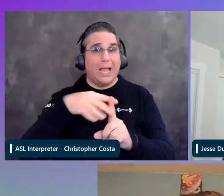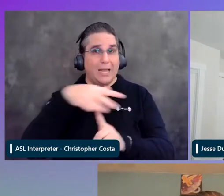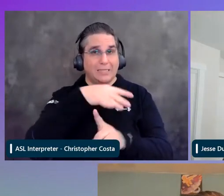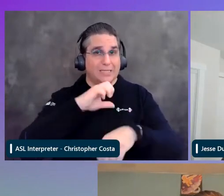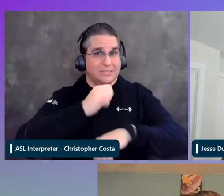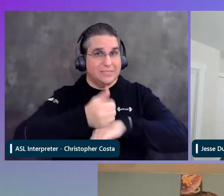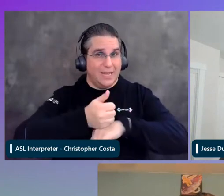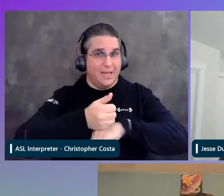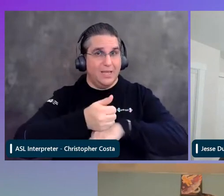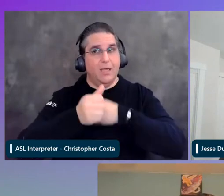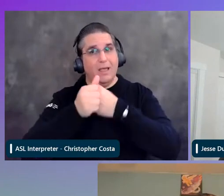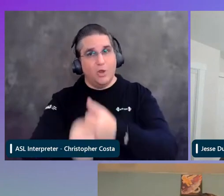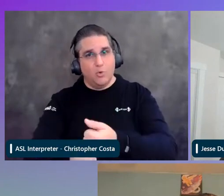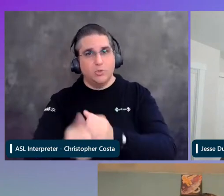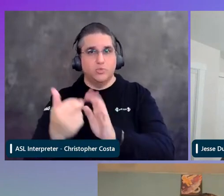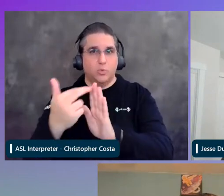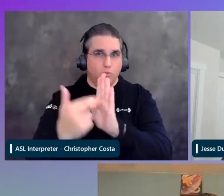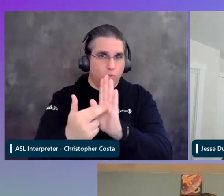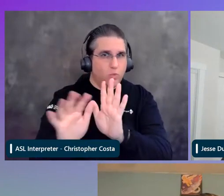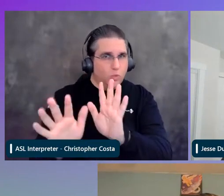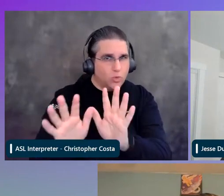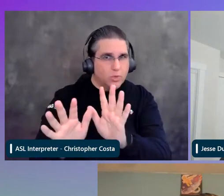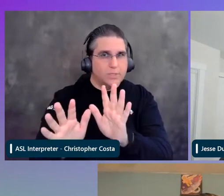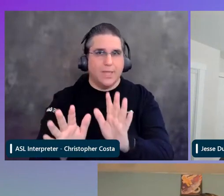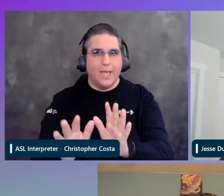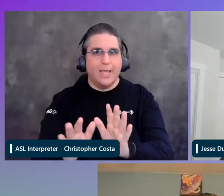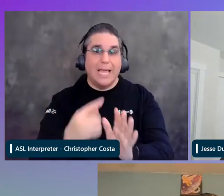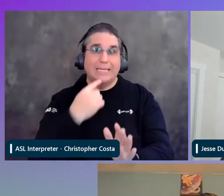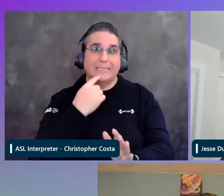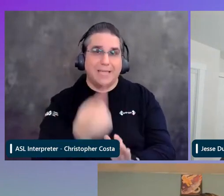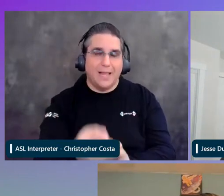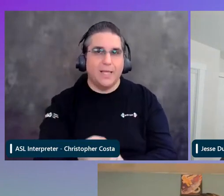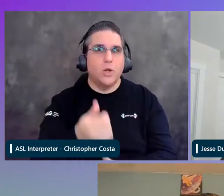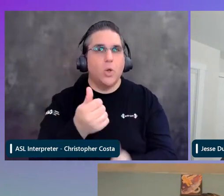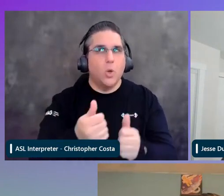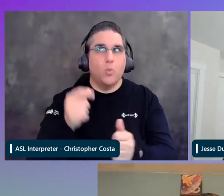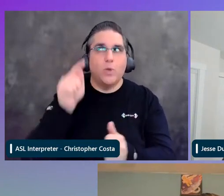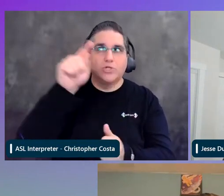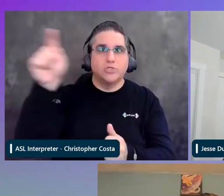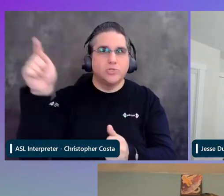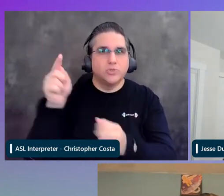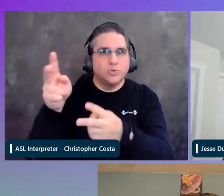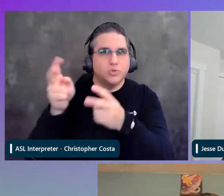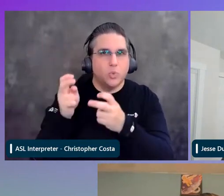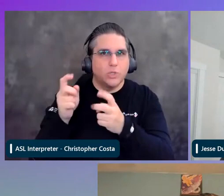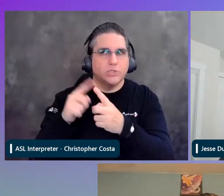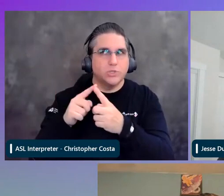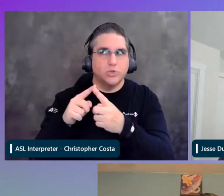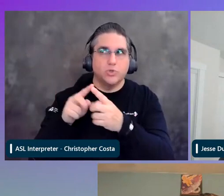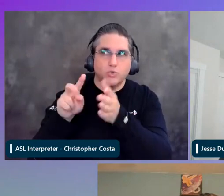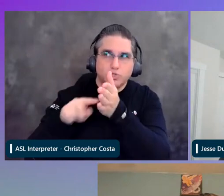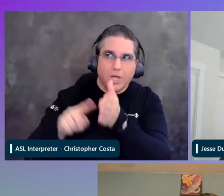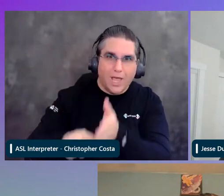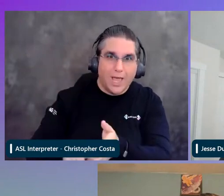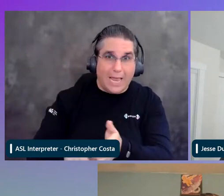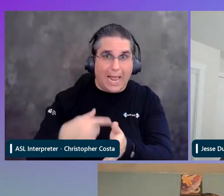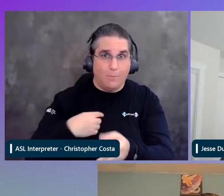and saying, hey, I want you to reference the, you know, these top sources and provide references yourself. You can